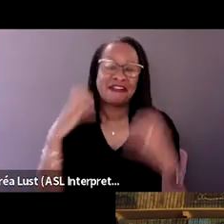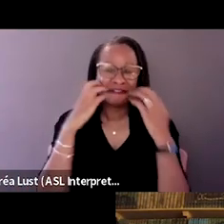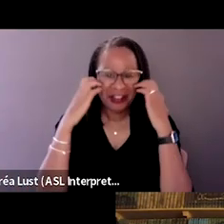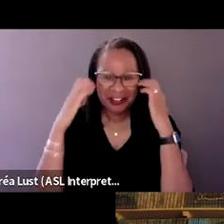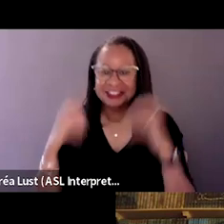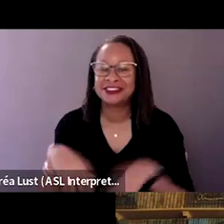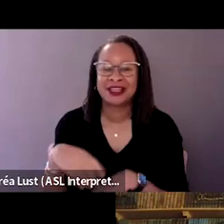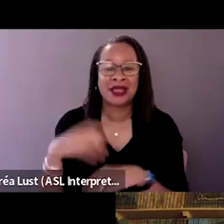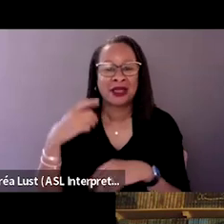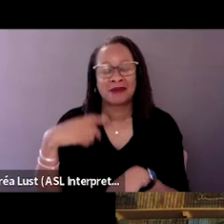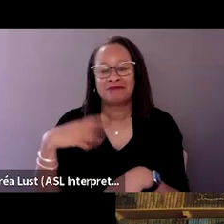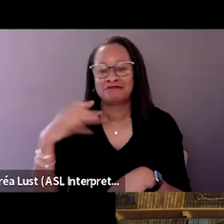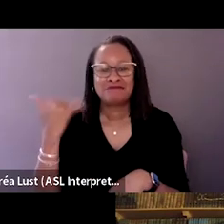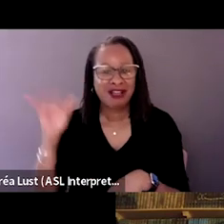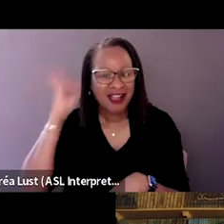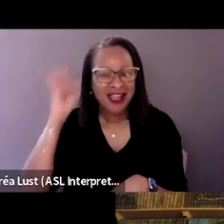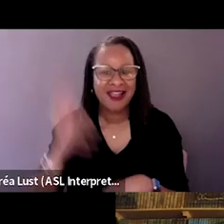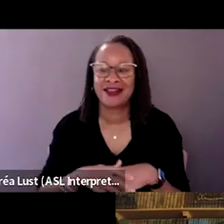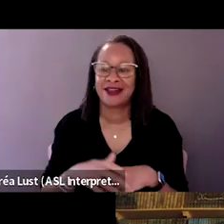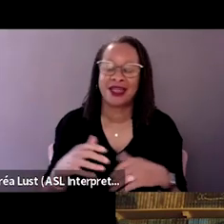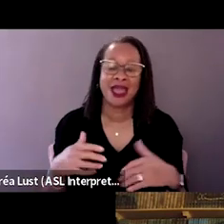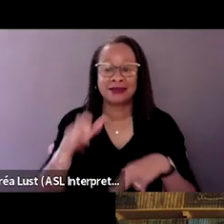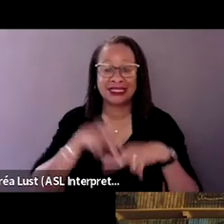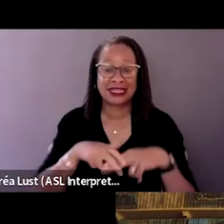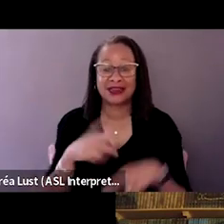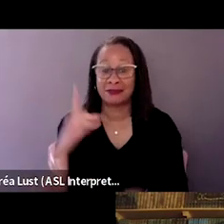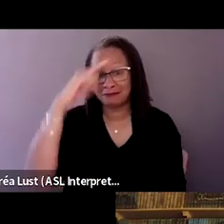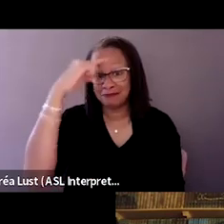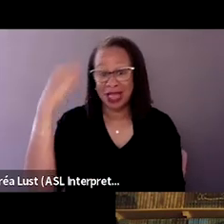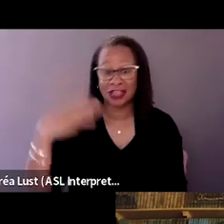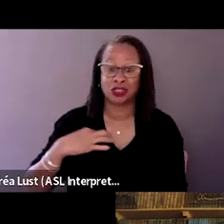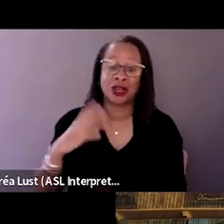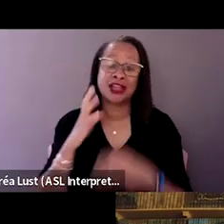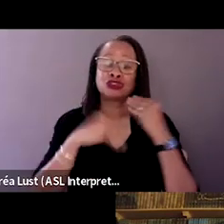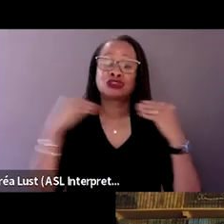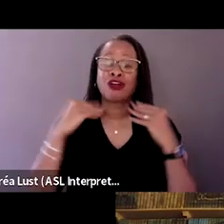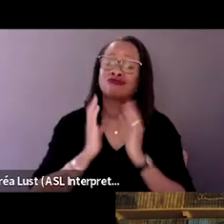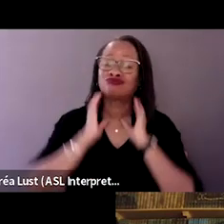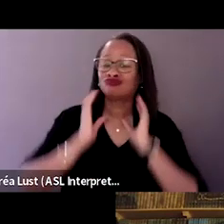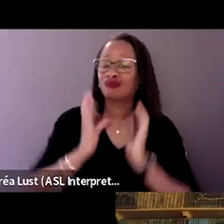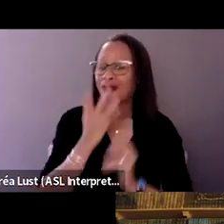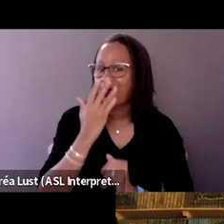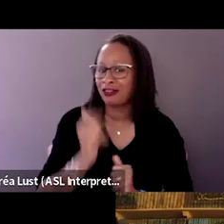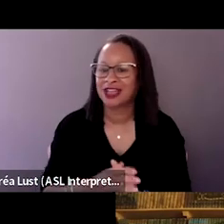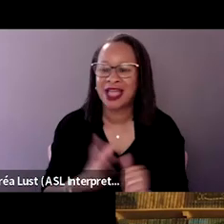I'm sitting in a black top with a multicolored scarf around my neck and a dark black background,